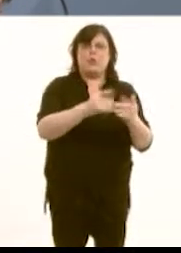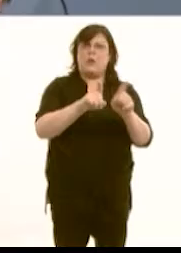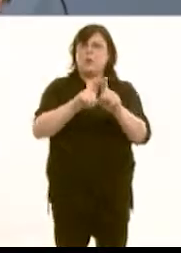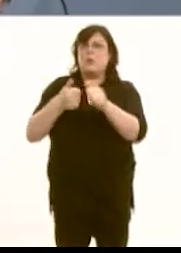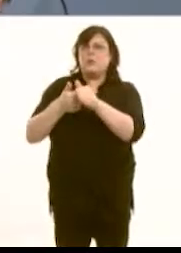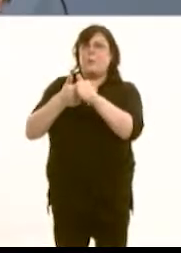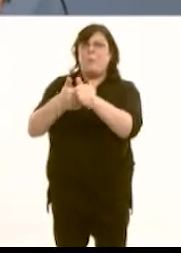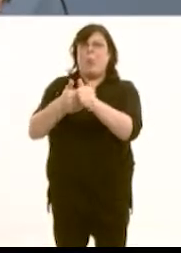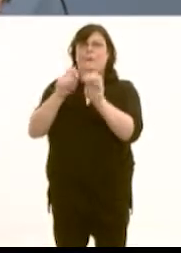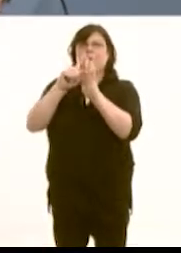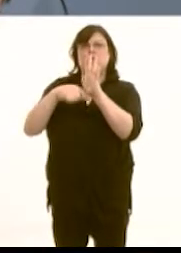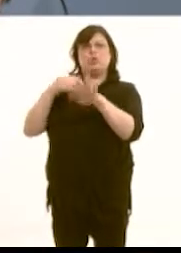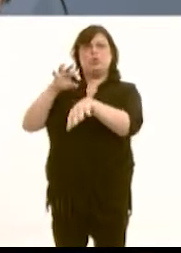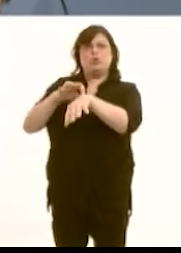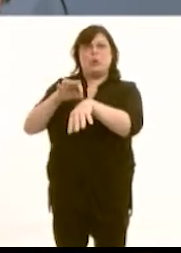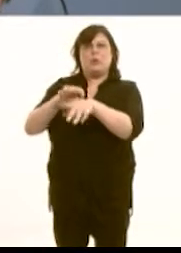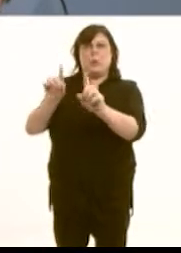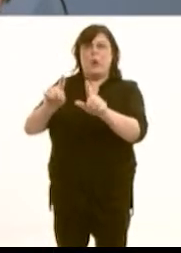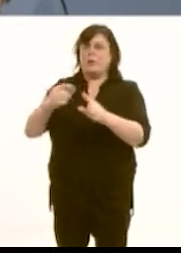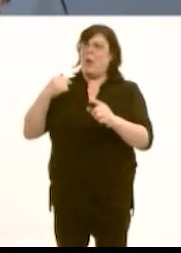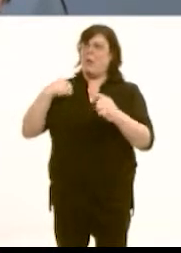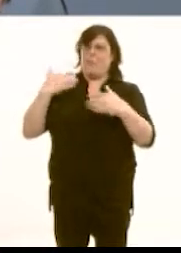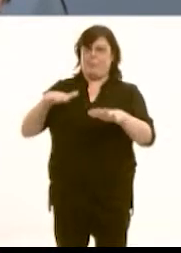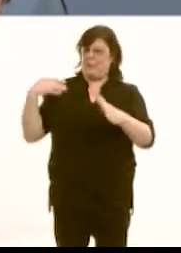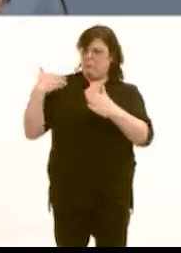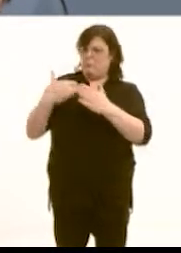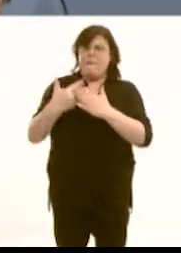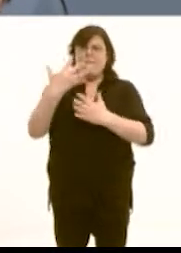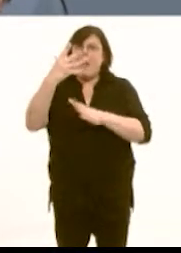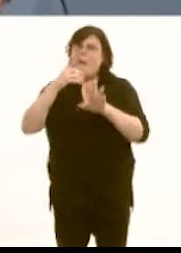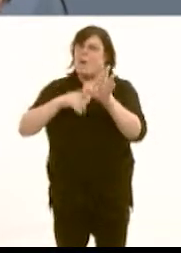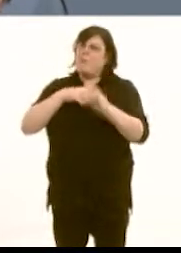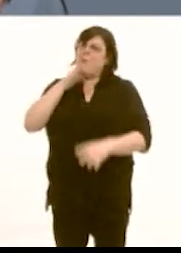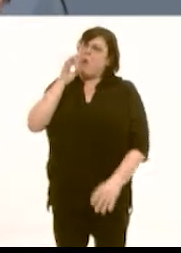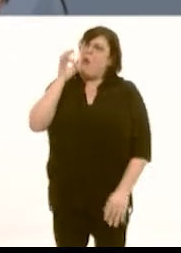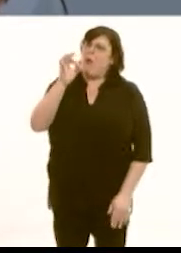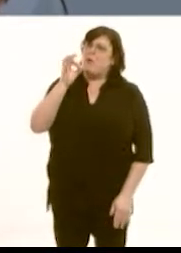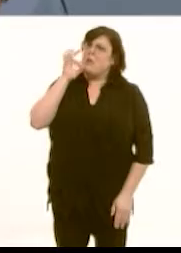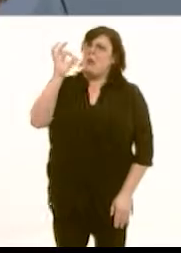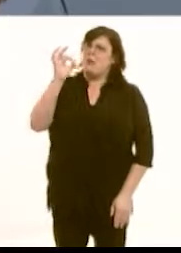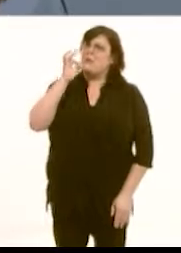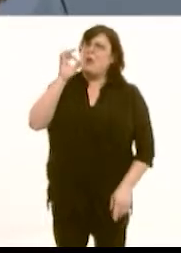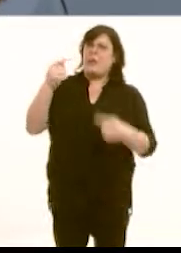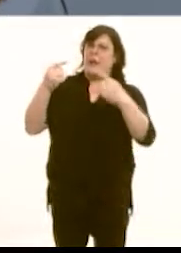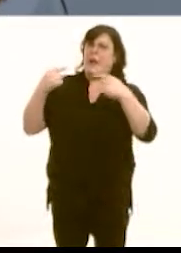I have, over this five-year term, called time after time to you for a Keogh-style inquiry